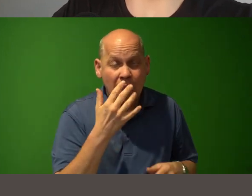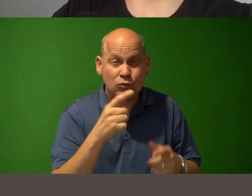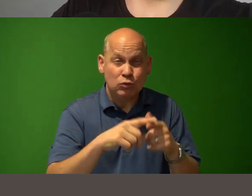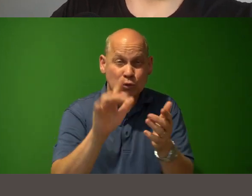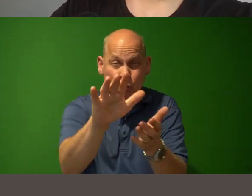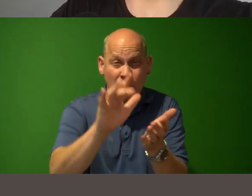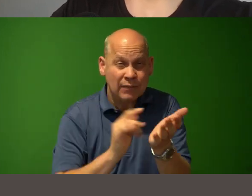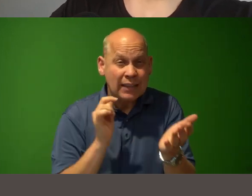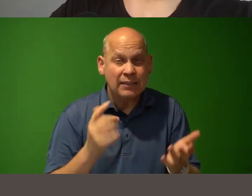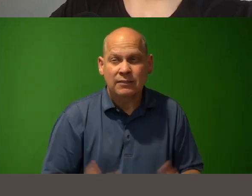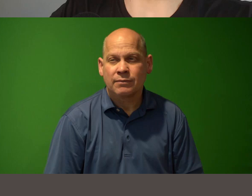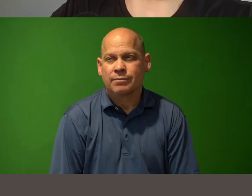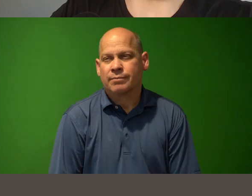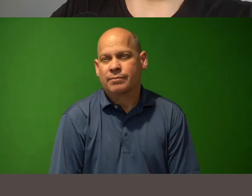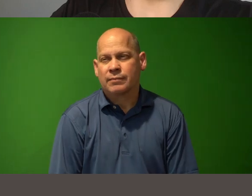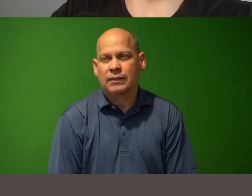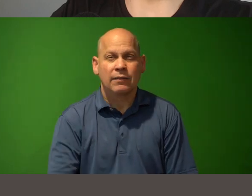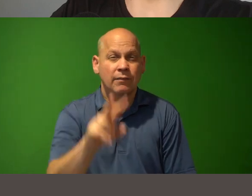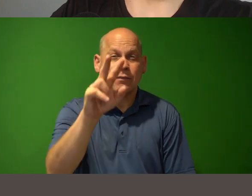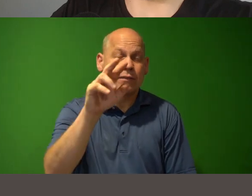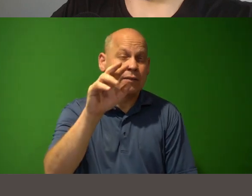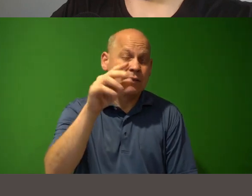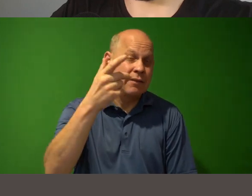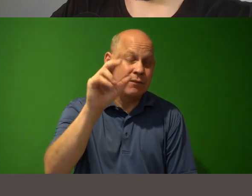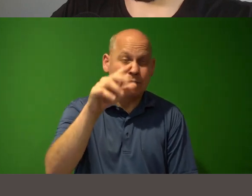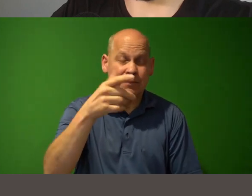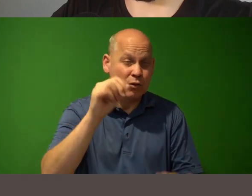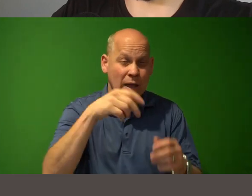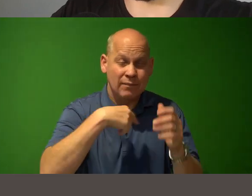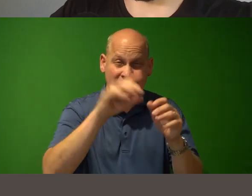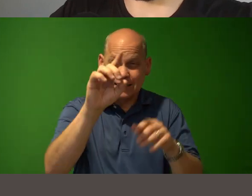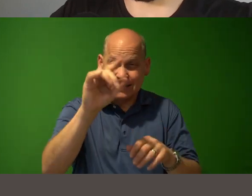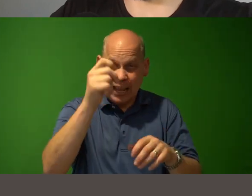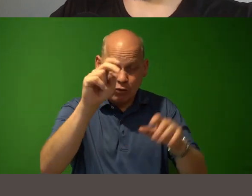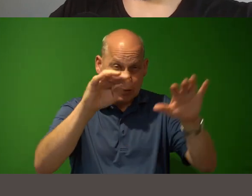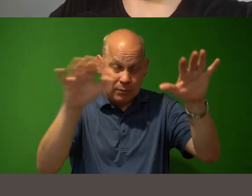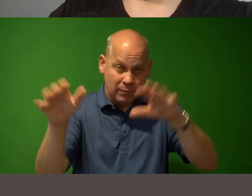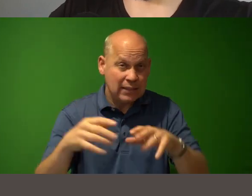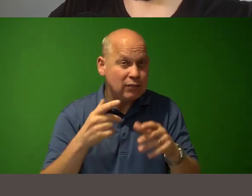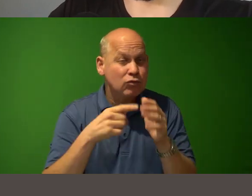you saw that Venn diagram with the rose petal kind of like layered circles. It's a great way to show relationships.